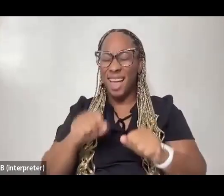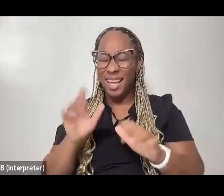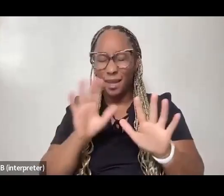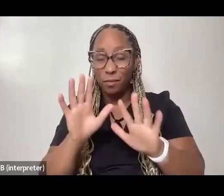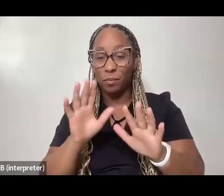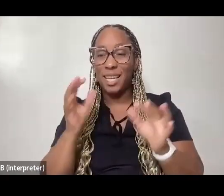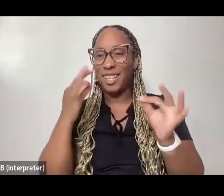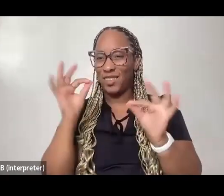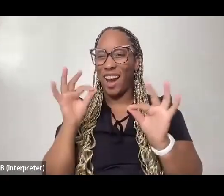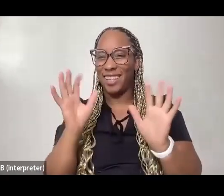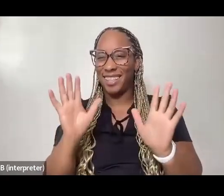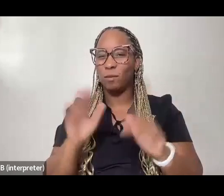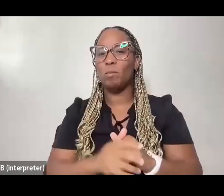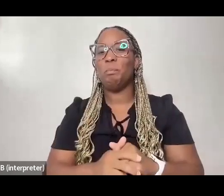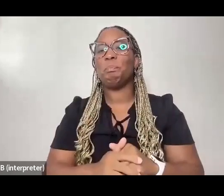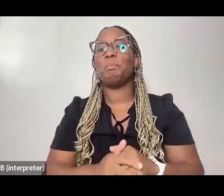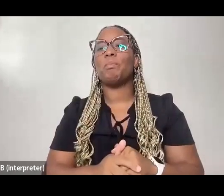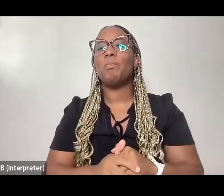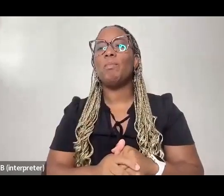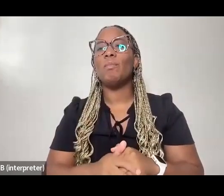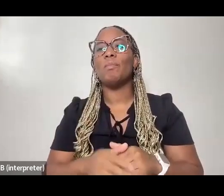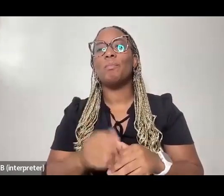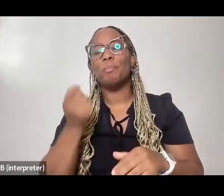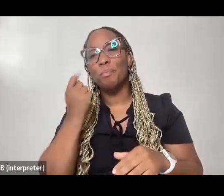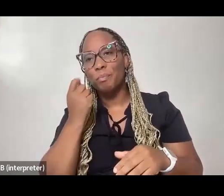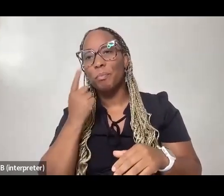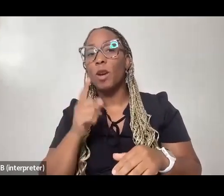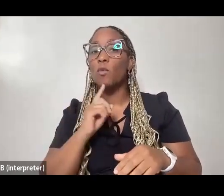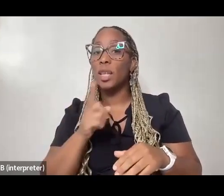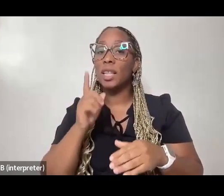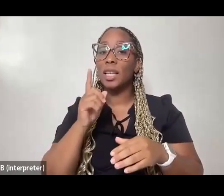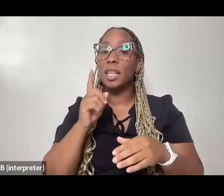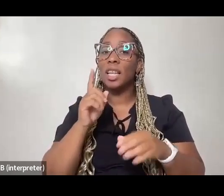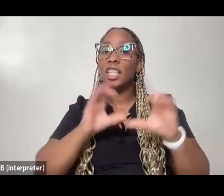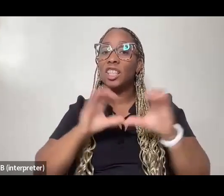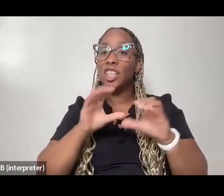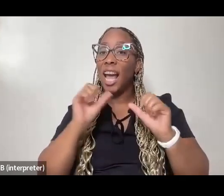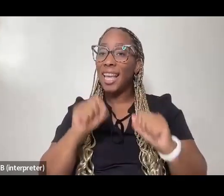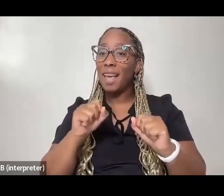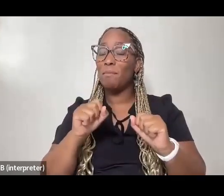some. -- cumbersome, rather. But really, can also be distracting for a little bit of